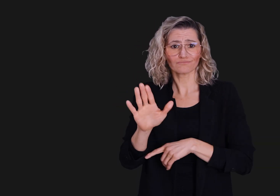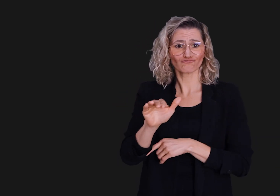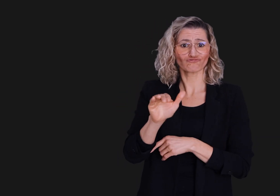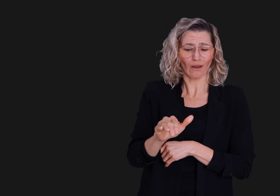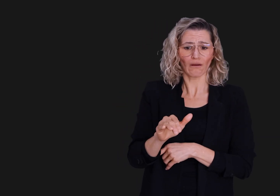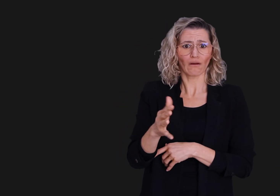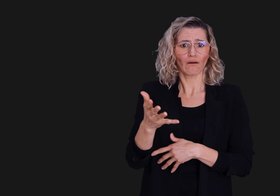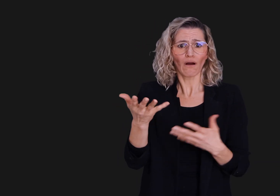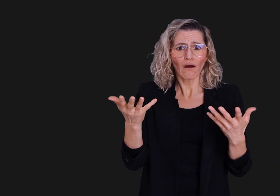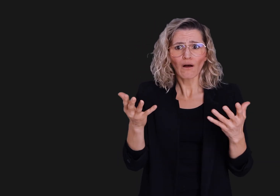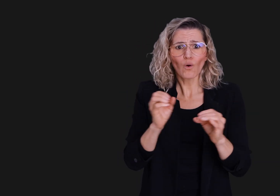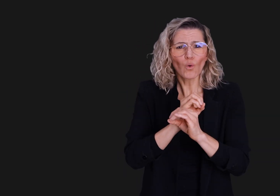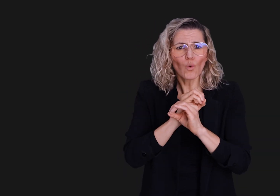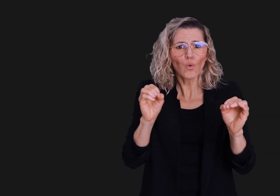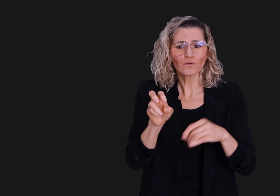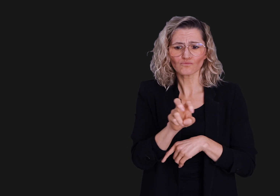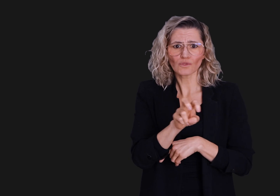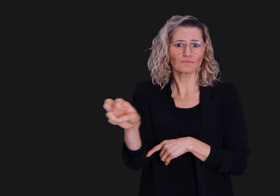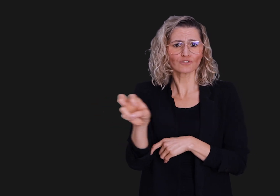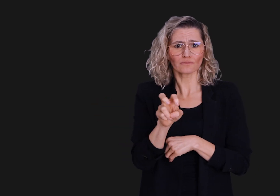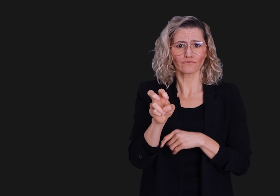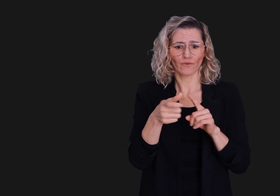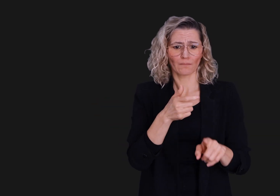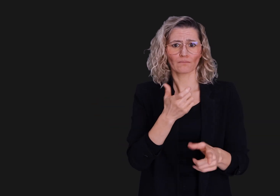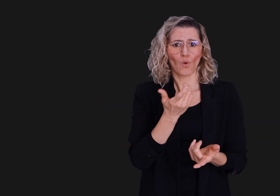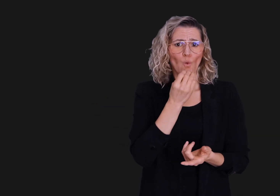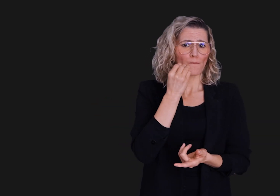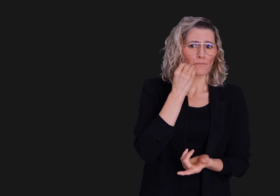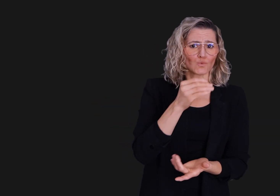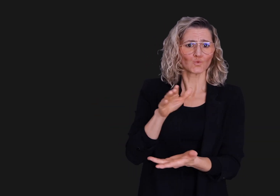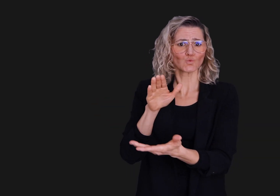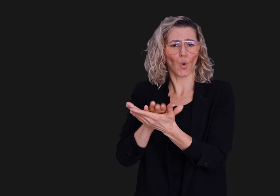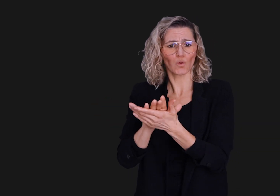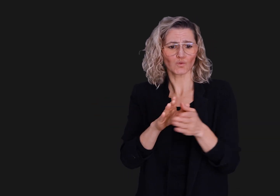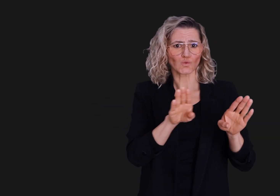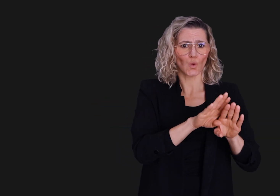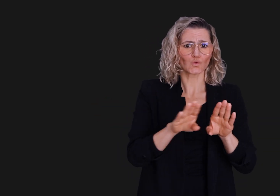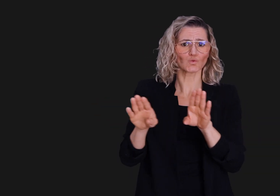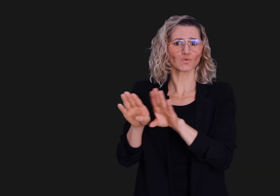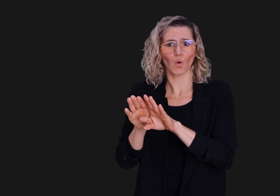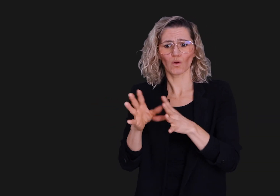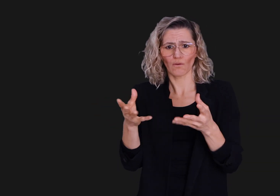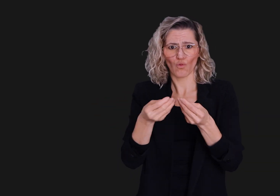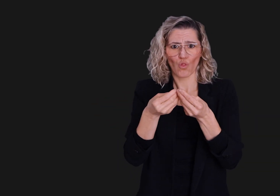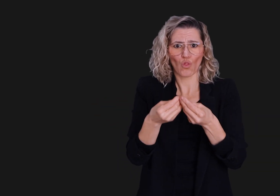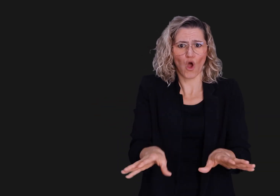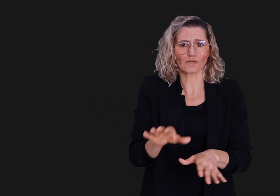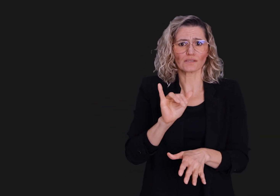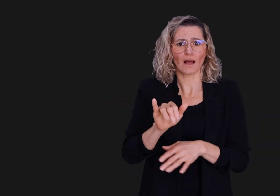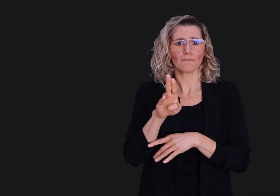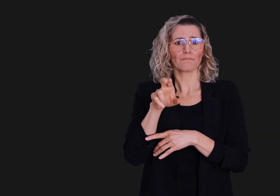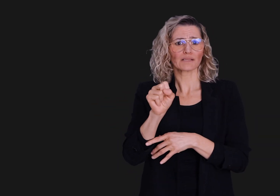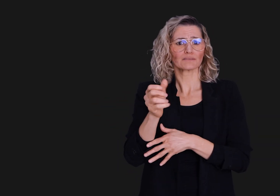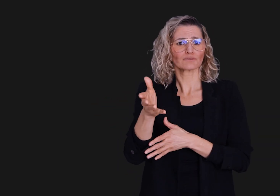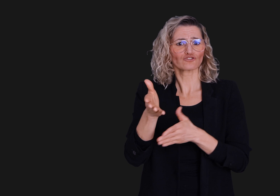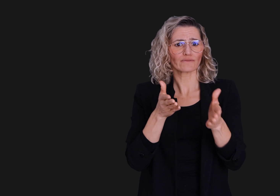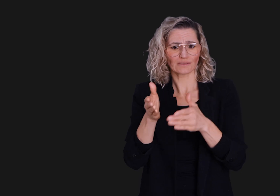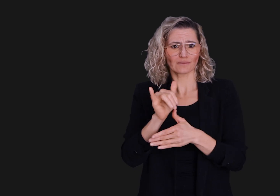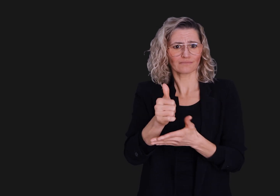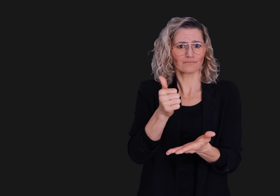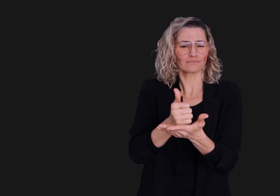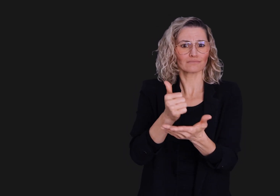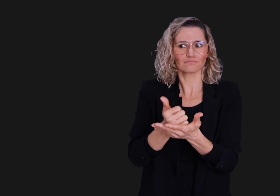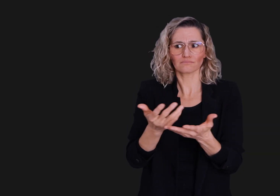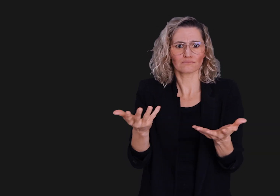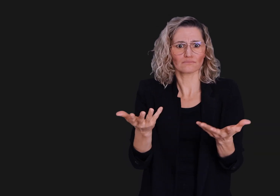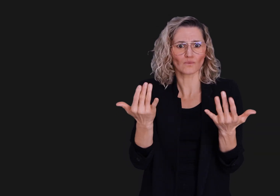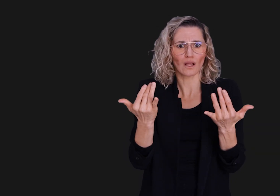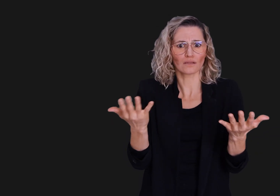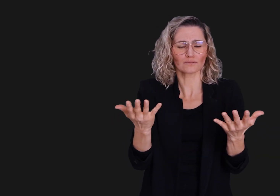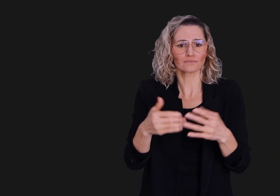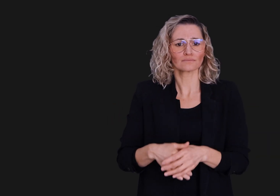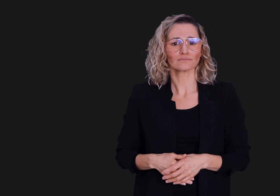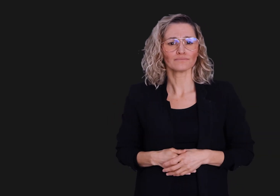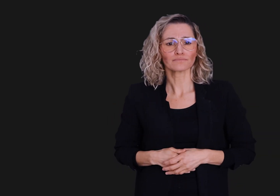Their child lost their door-to-door transit to school. They also lost their bus aide.